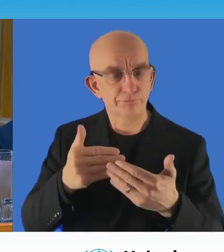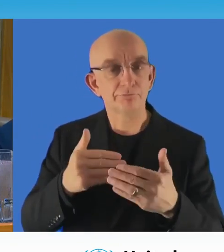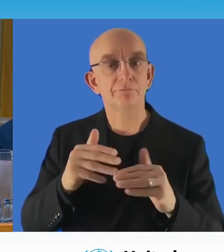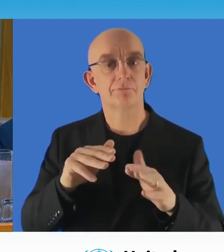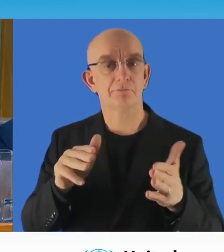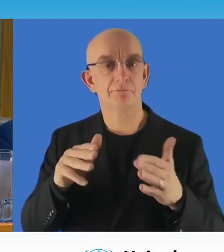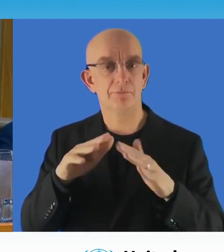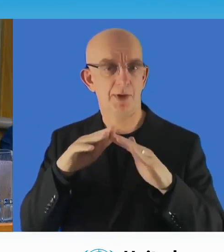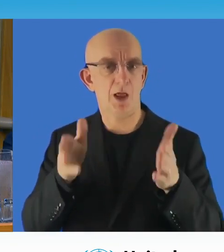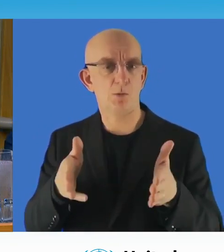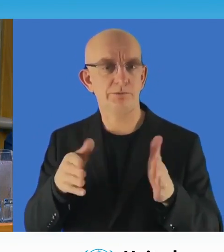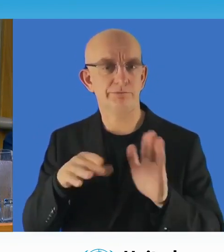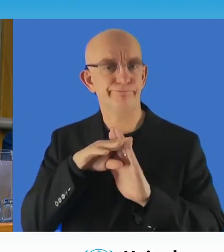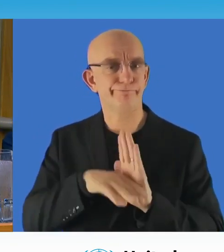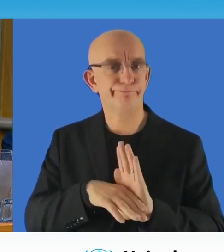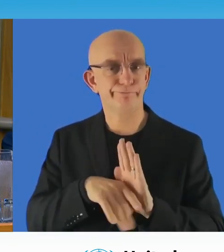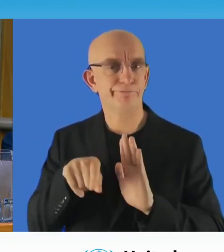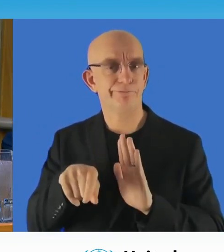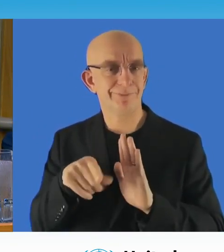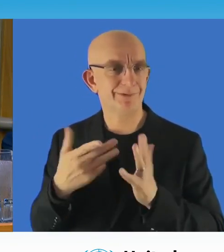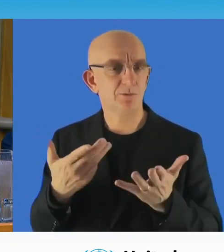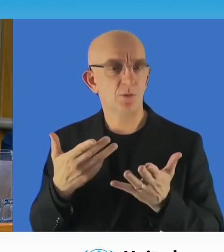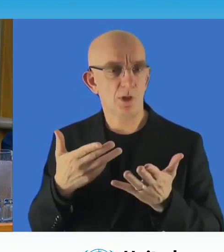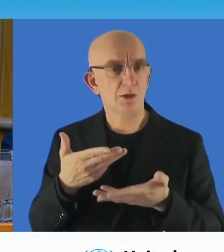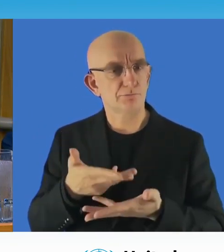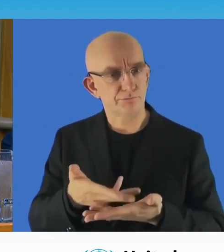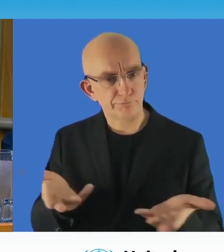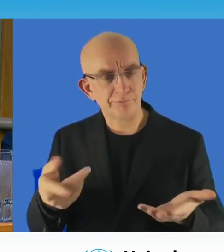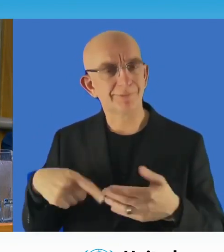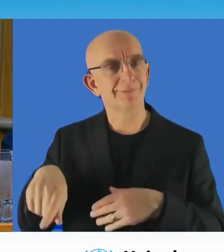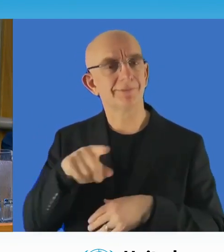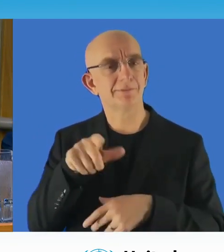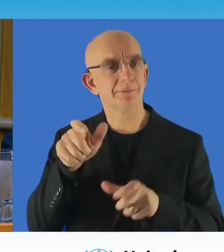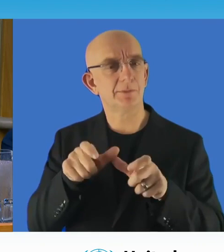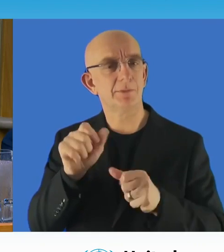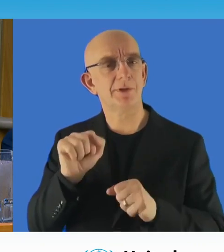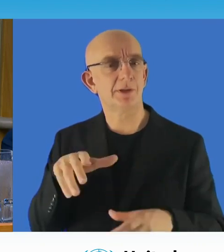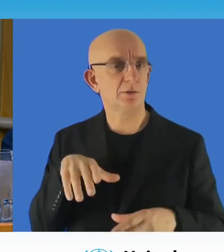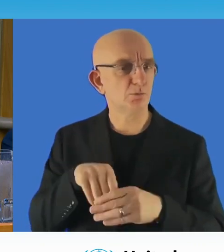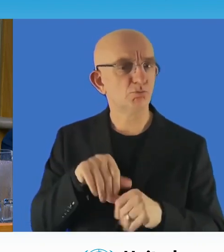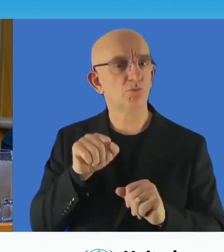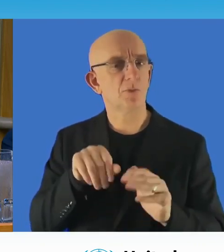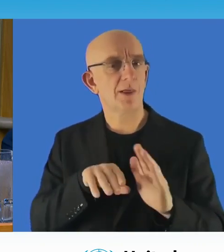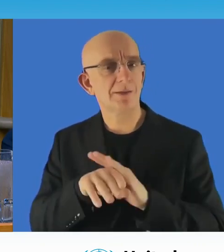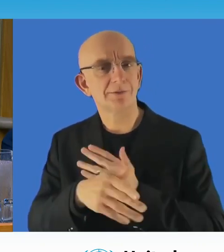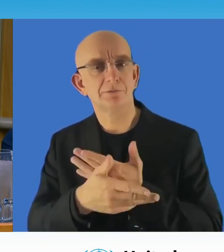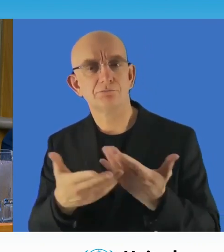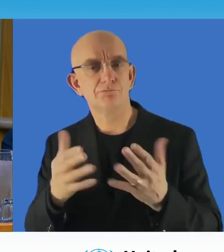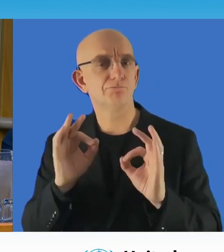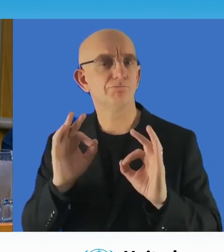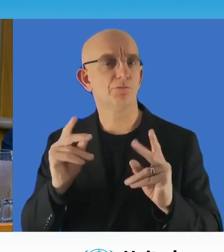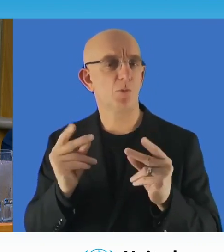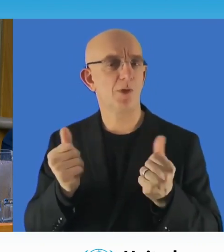persons with disabilities and their families and in many other countries osr has been working with